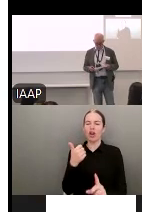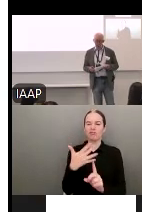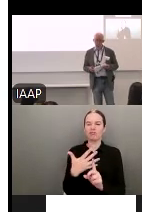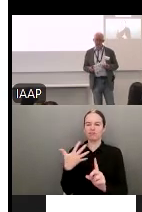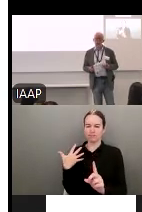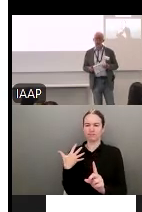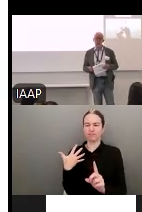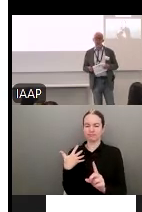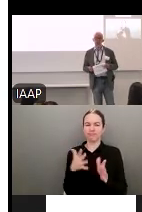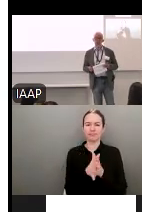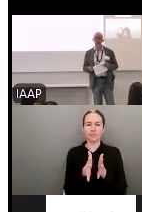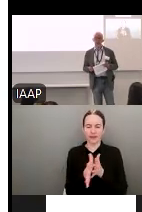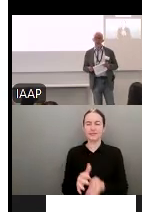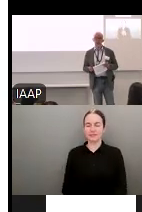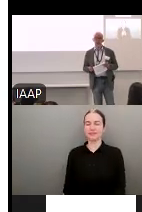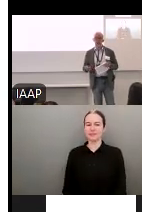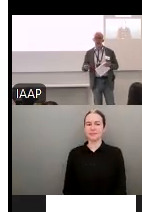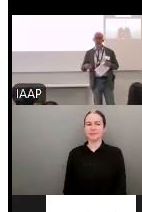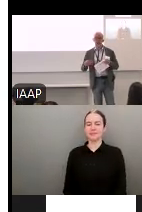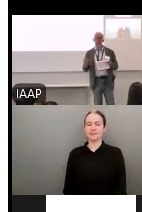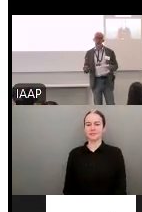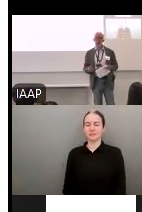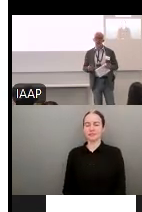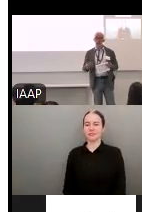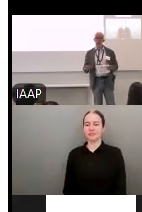there have been a long history of, different kind of progress and work.